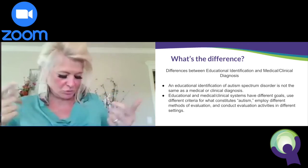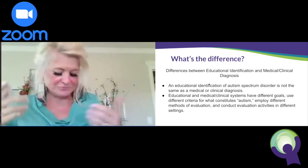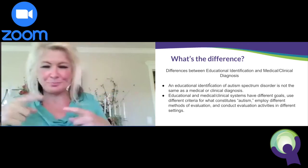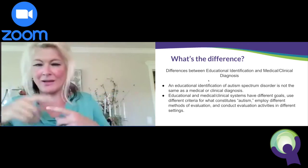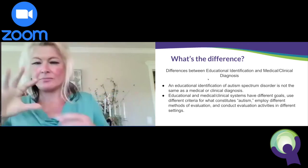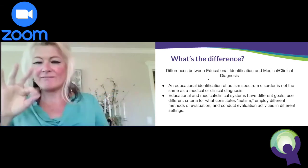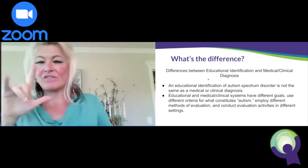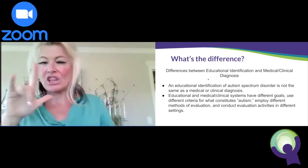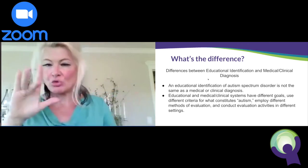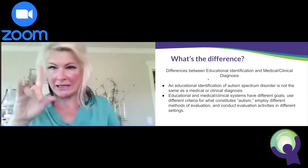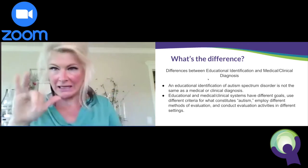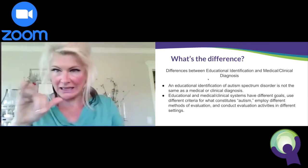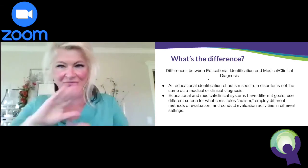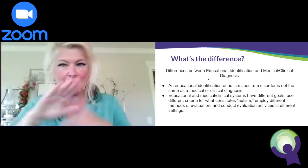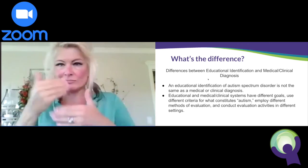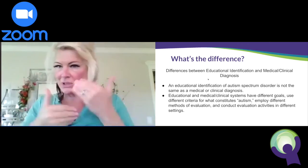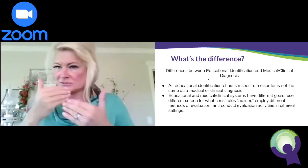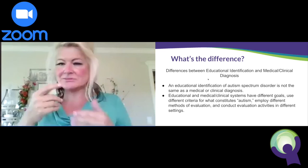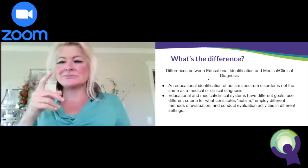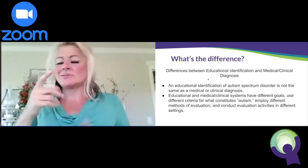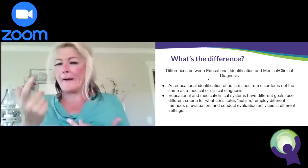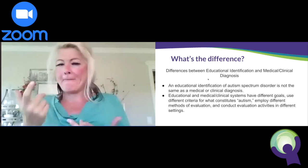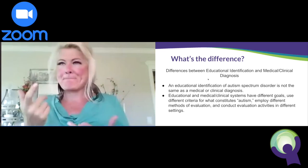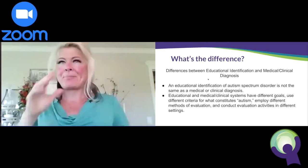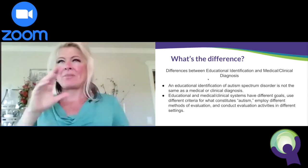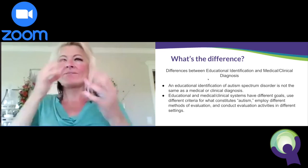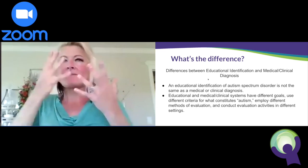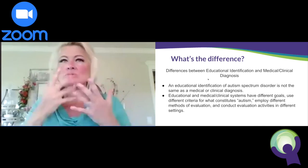diagnosis so I'll work with that and remember we all have to be fluid